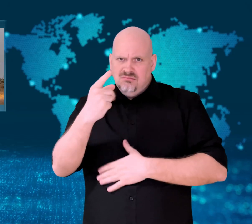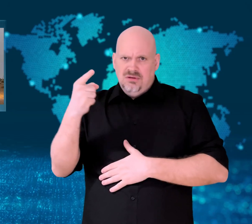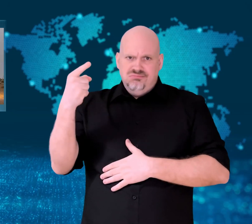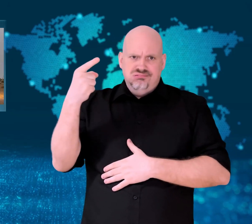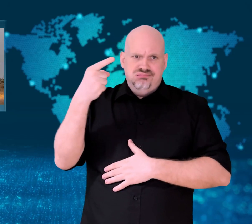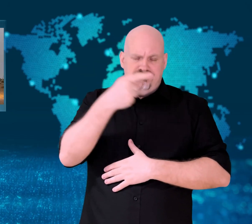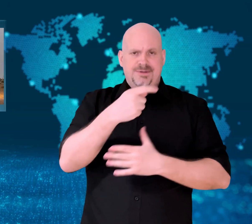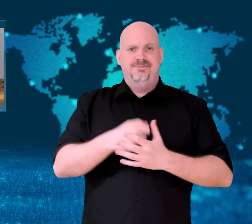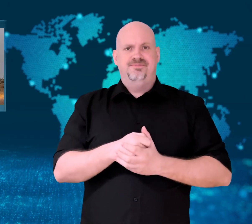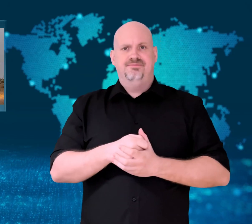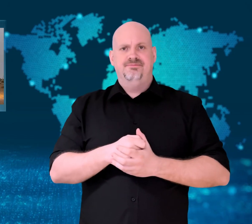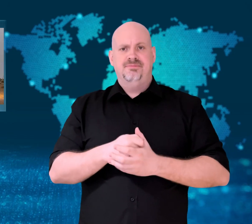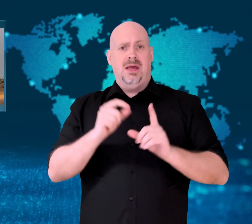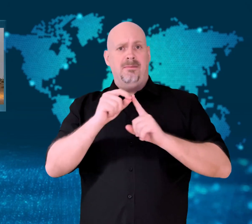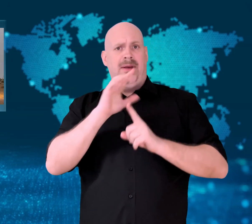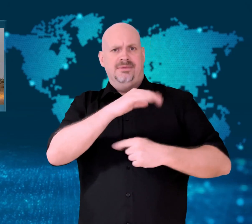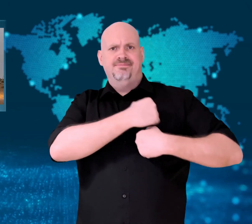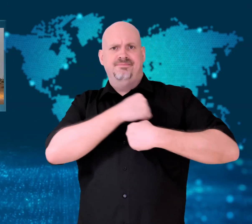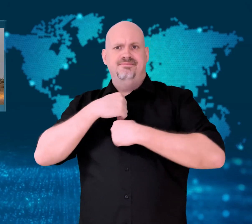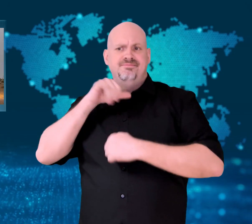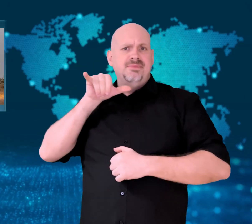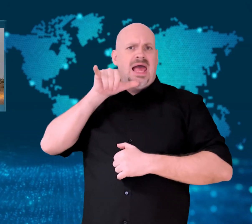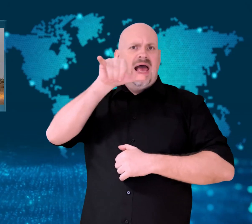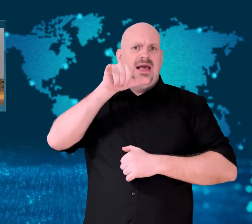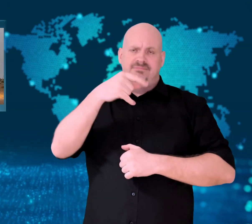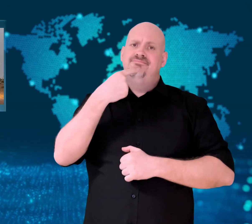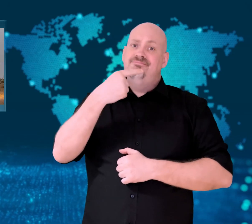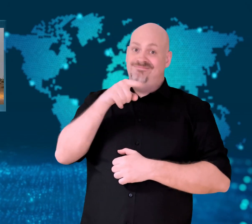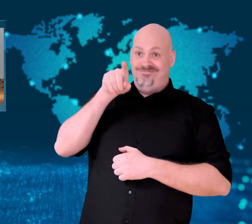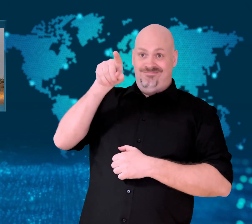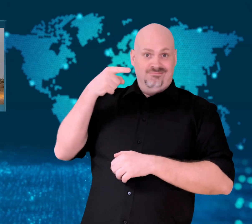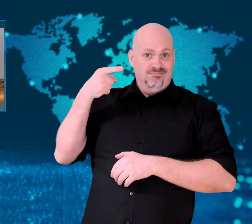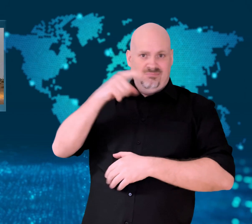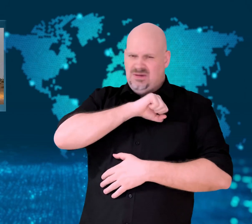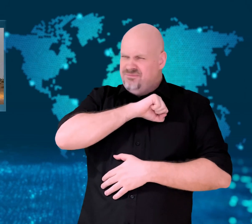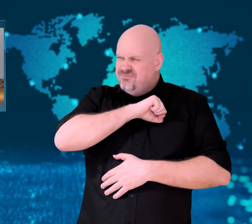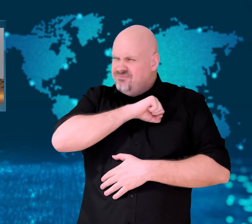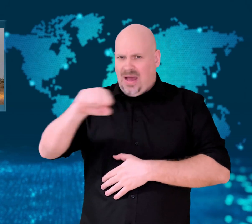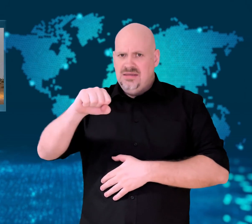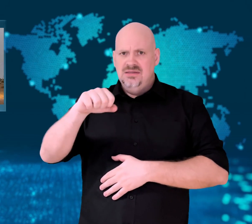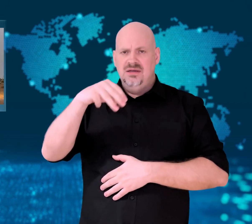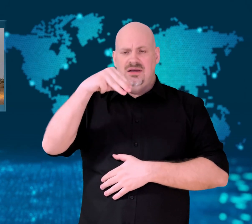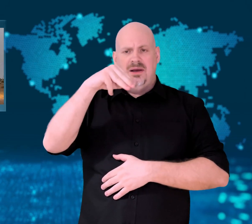Pakistan’s Air Force said the missile was traveling at Mach 3.